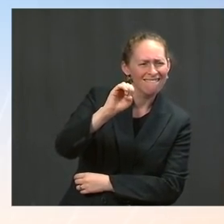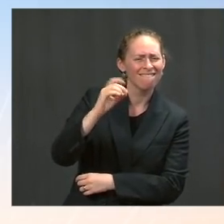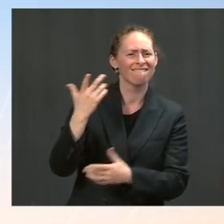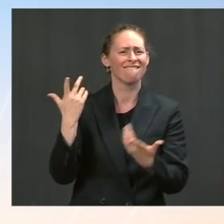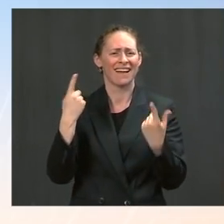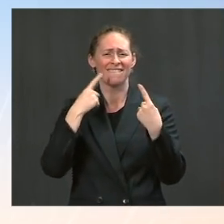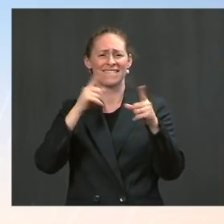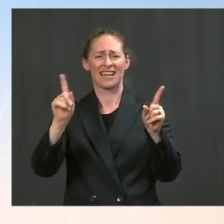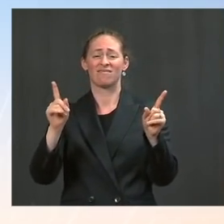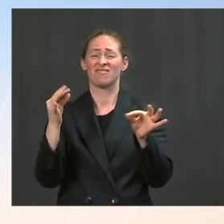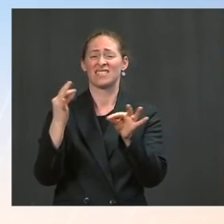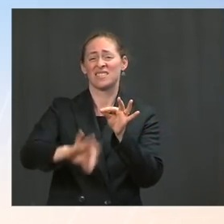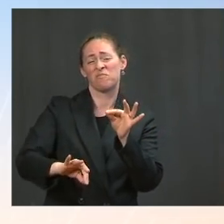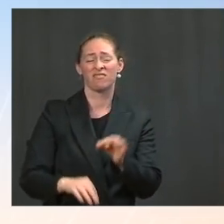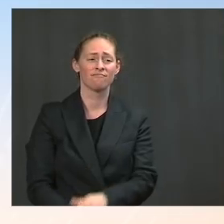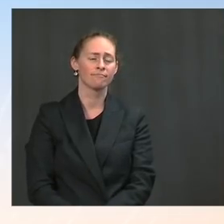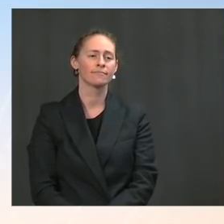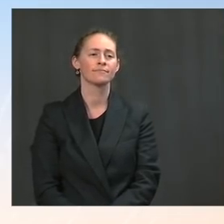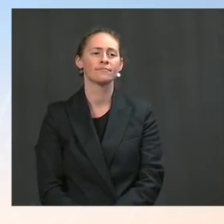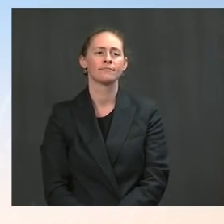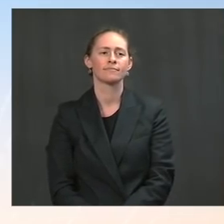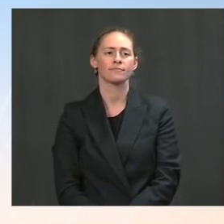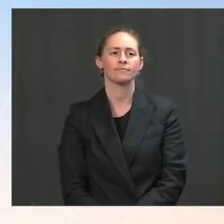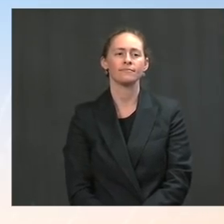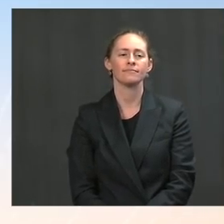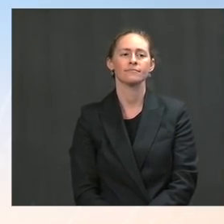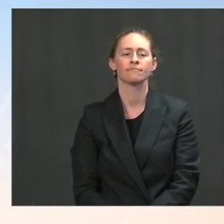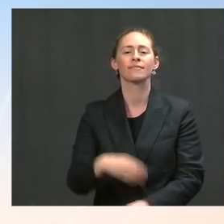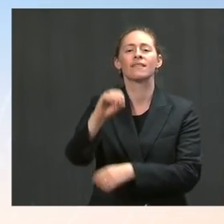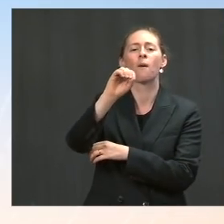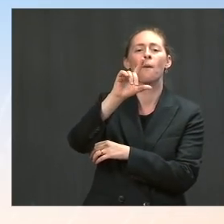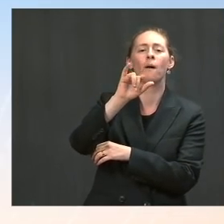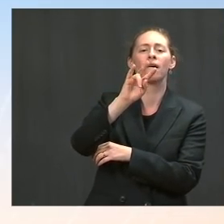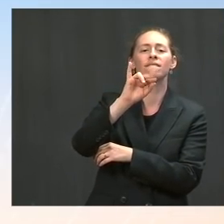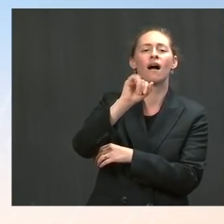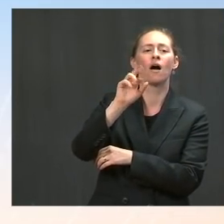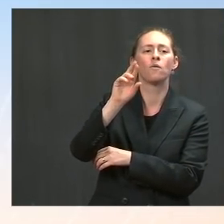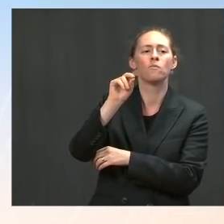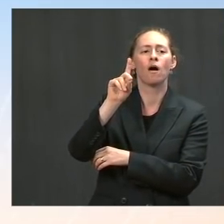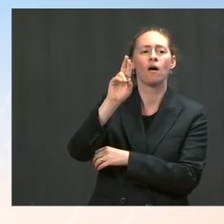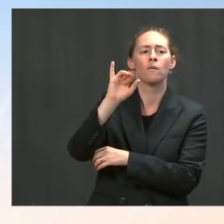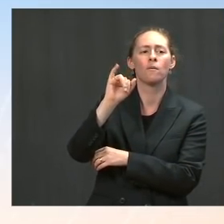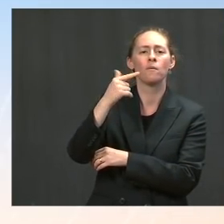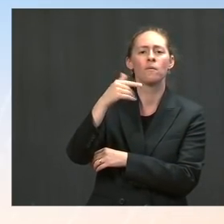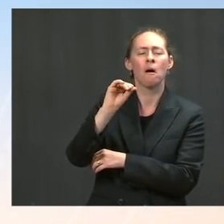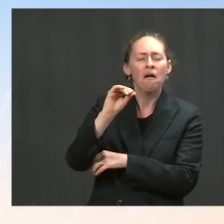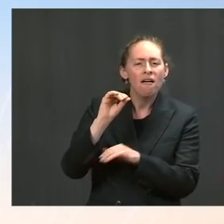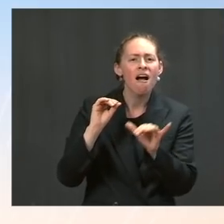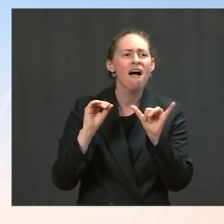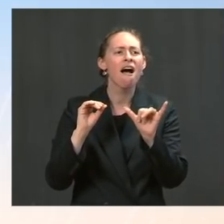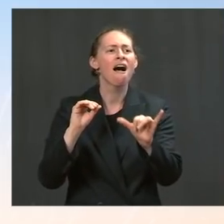The Press: On Olivia Rodrigo, was this sort of a one-off thing? I know that you had worked with other celebrities before and you announced the NASCAR thing,